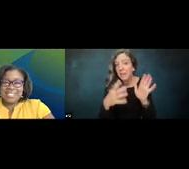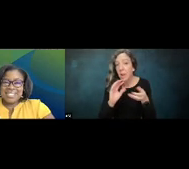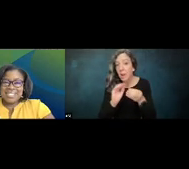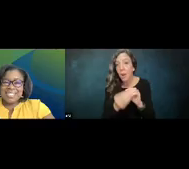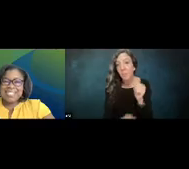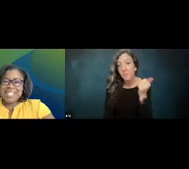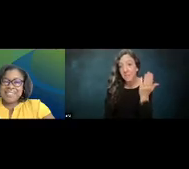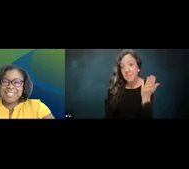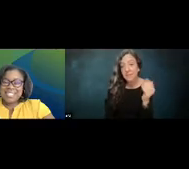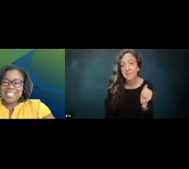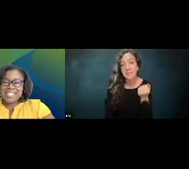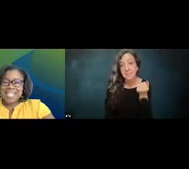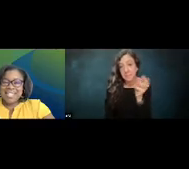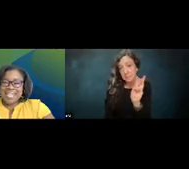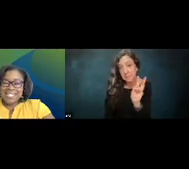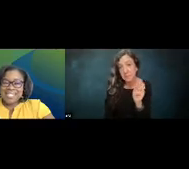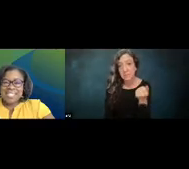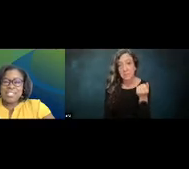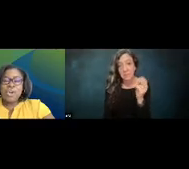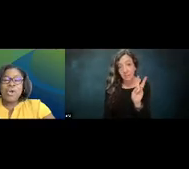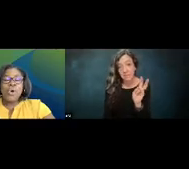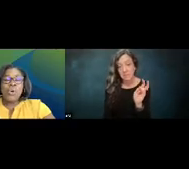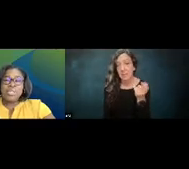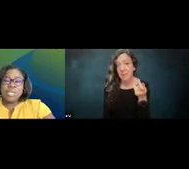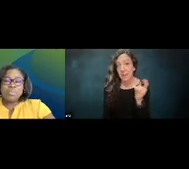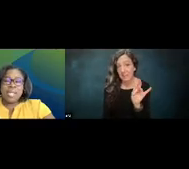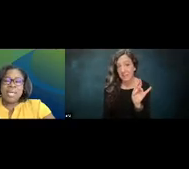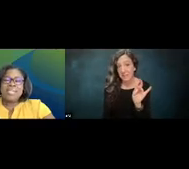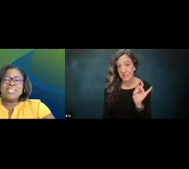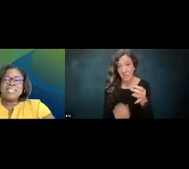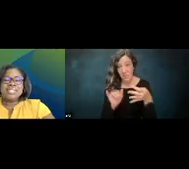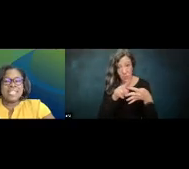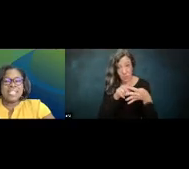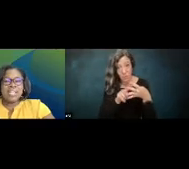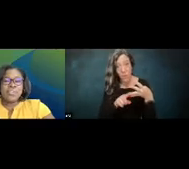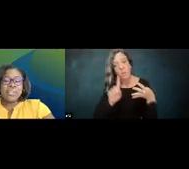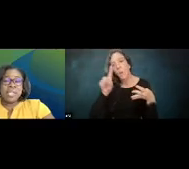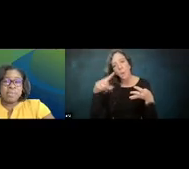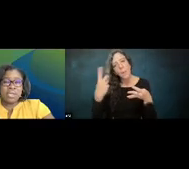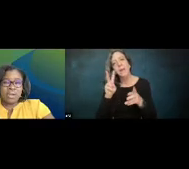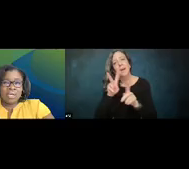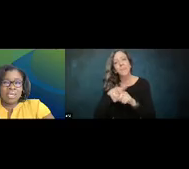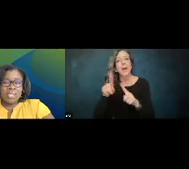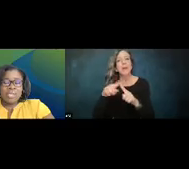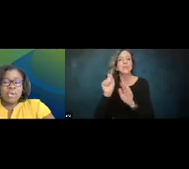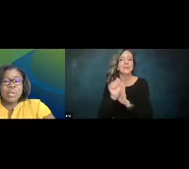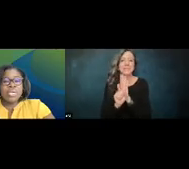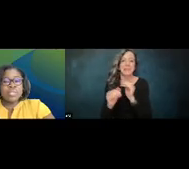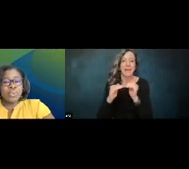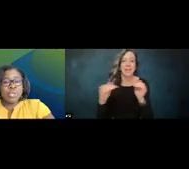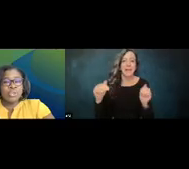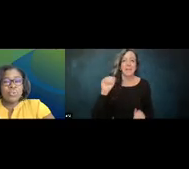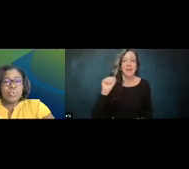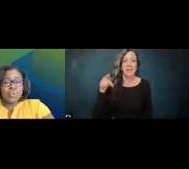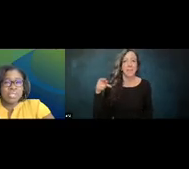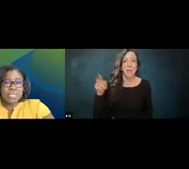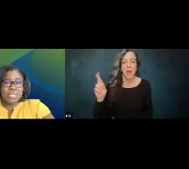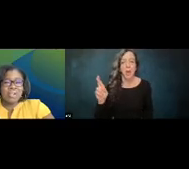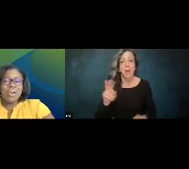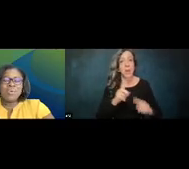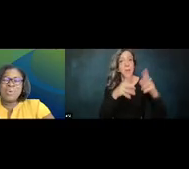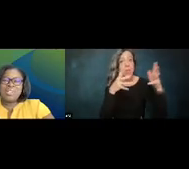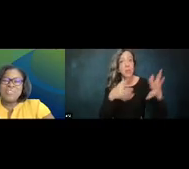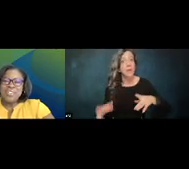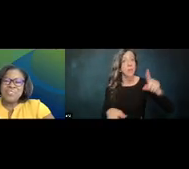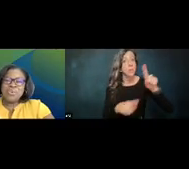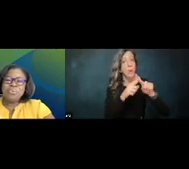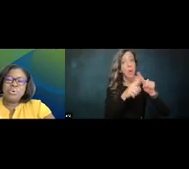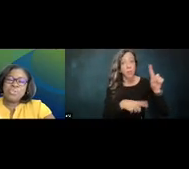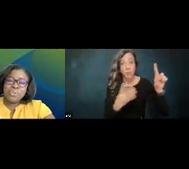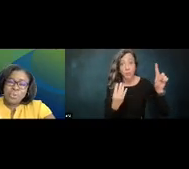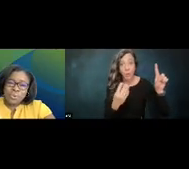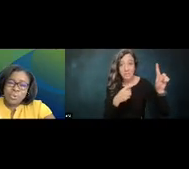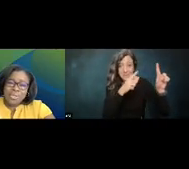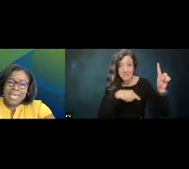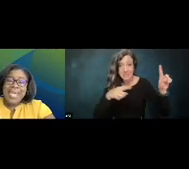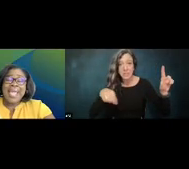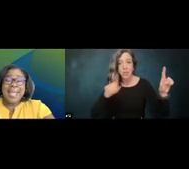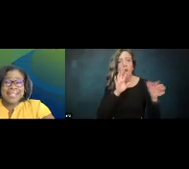16, 17, and 18 only apply to the state level APR, whereas 1 through 14 are relevant for both local